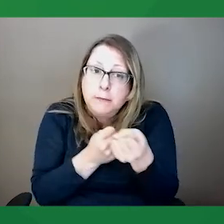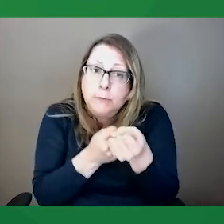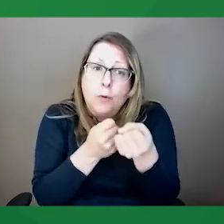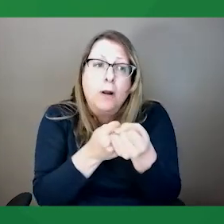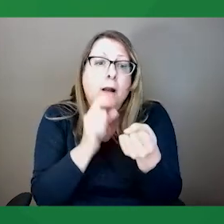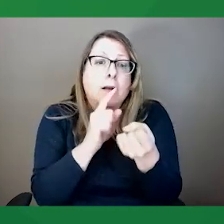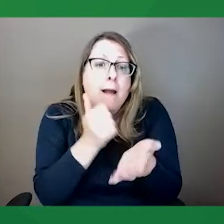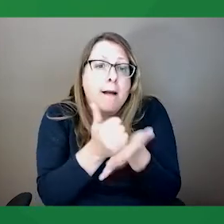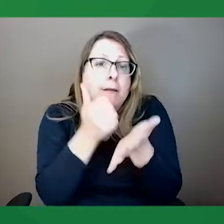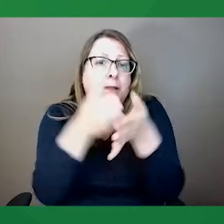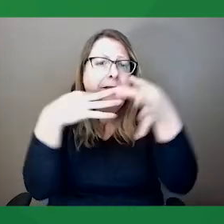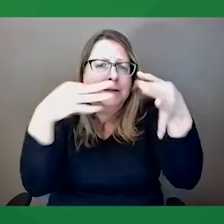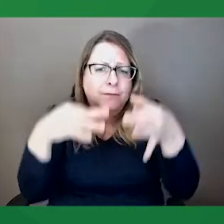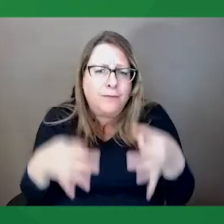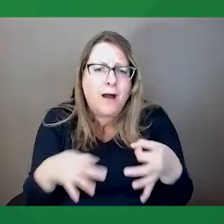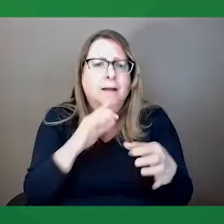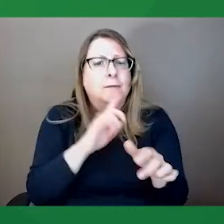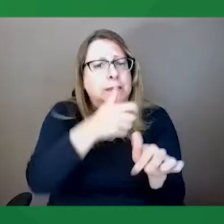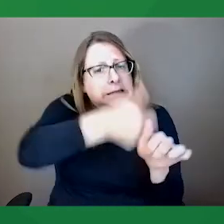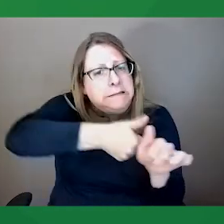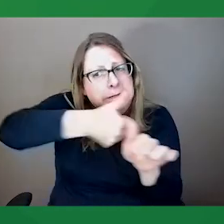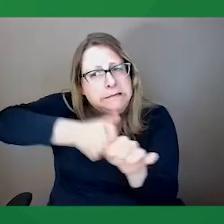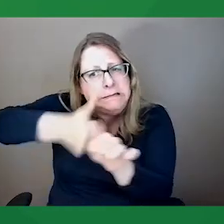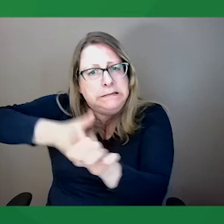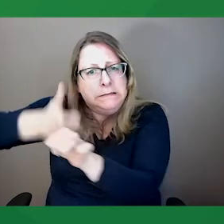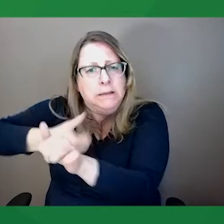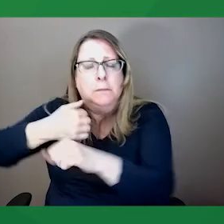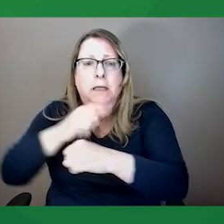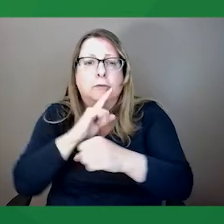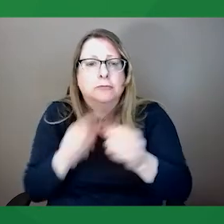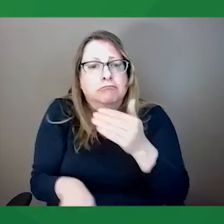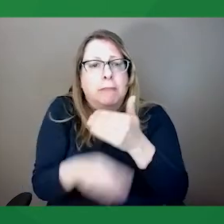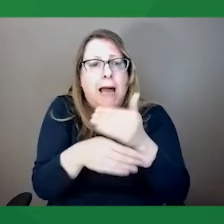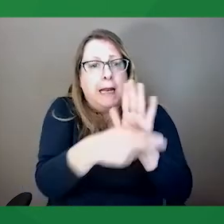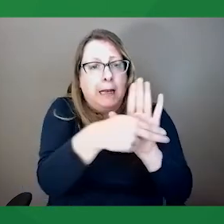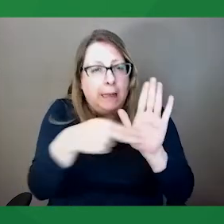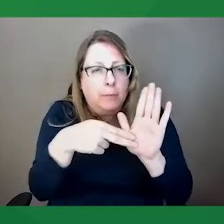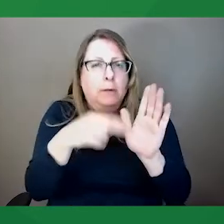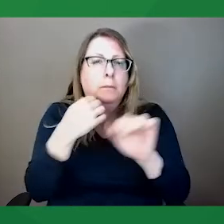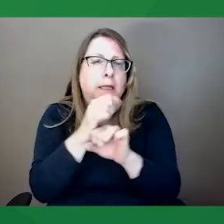As a community, we need to help define that content proper and we need to make sure that it's labeled